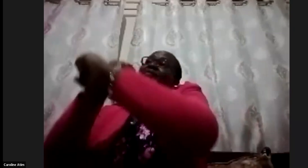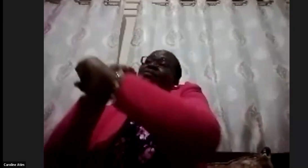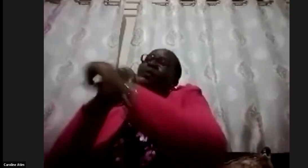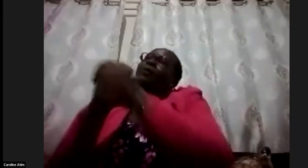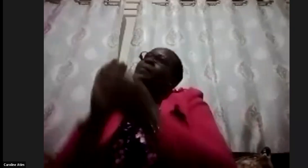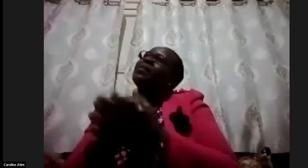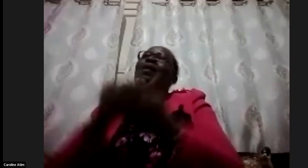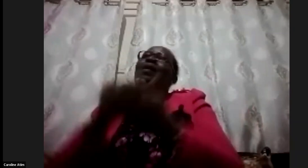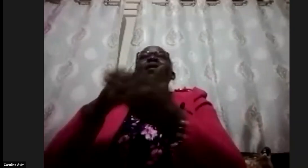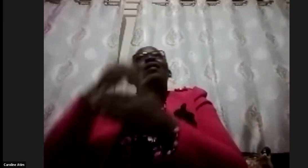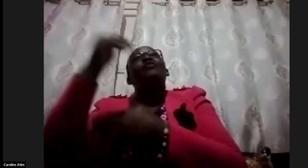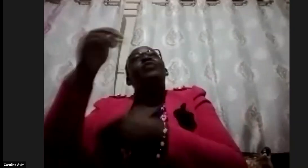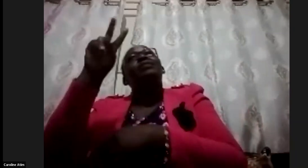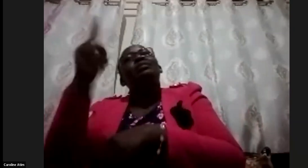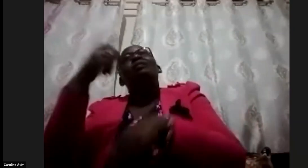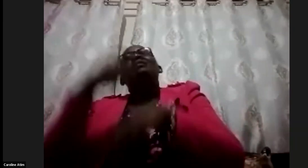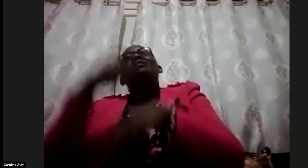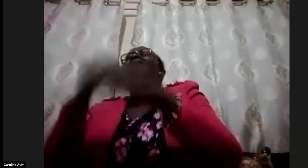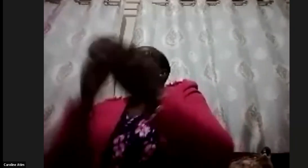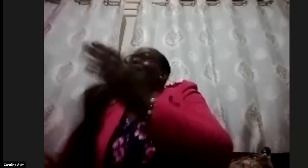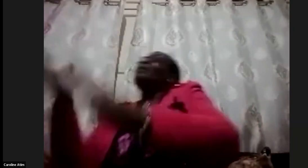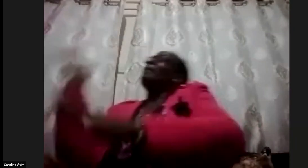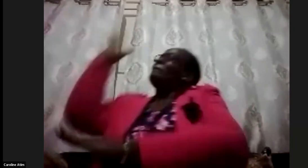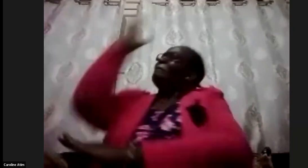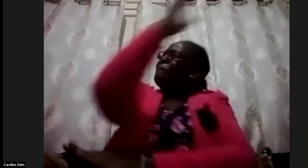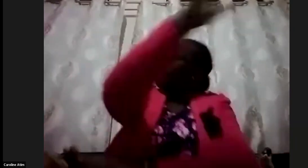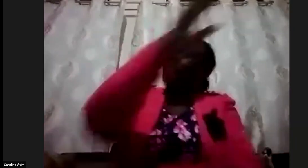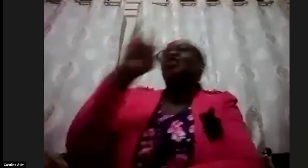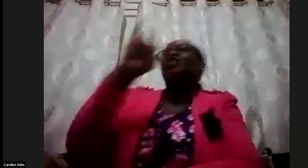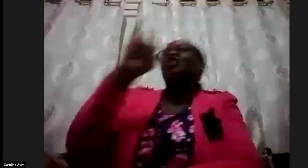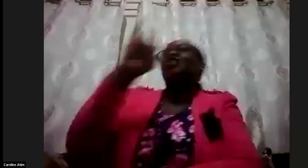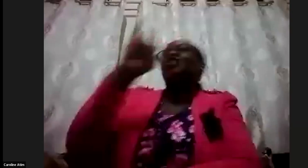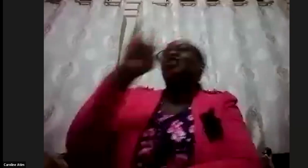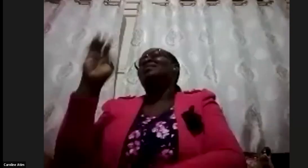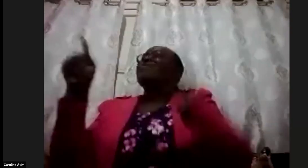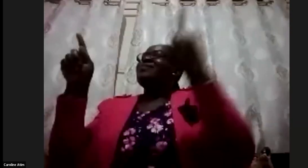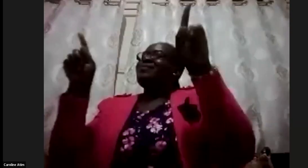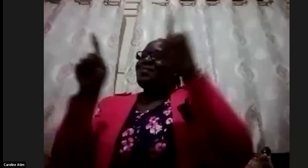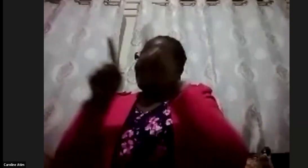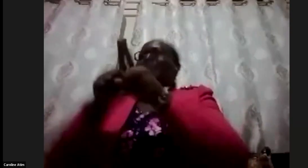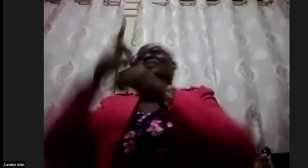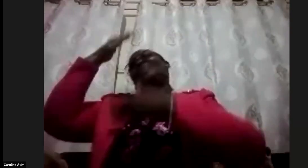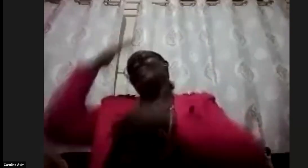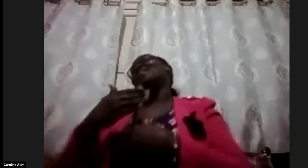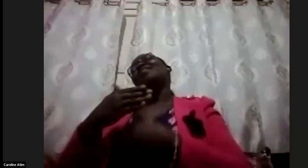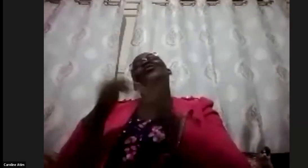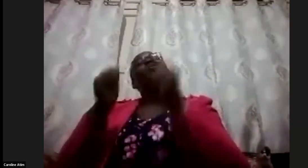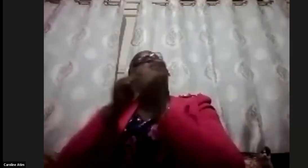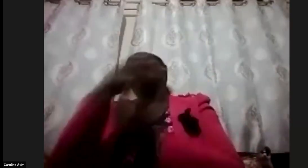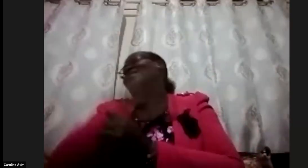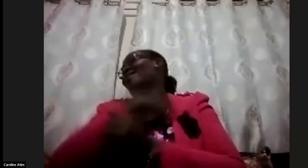uncle thought we shouldn't go back to Sudan, so we will to come back to Uganda. Then for the second time I tried go back and it was a similar experience with the army